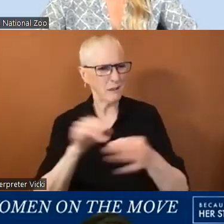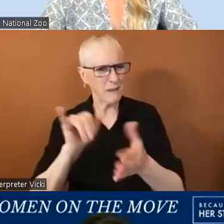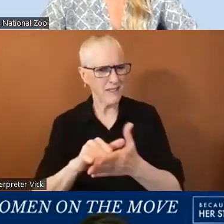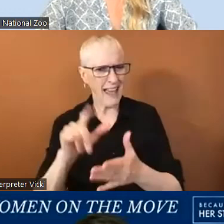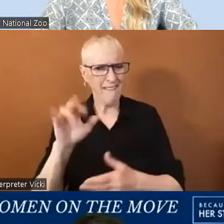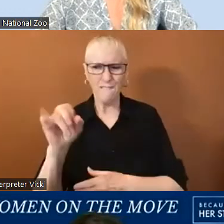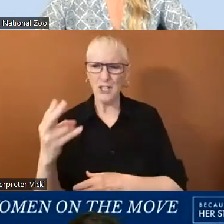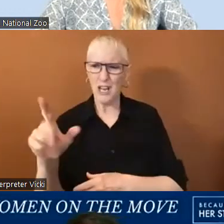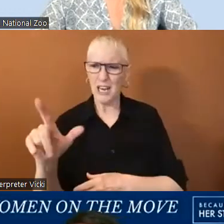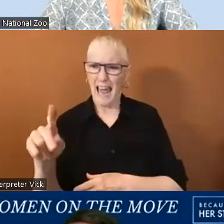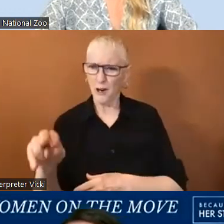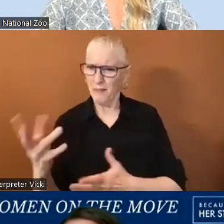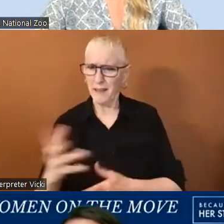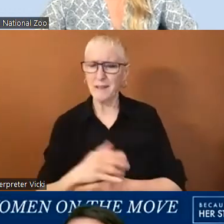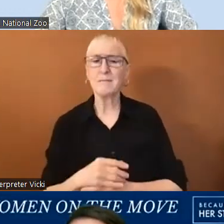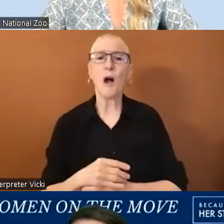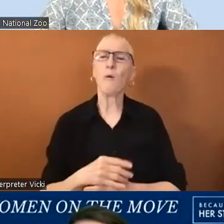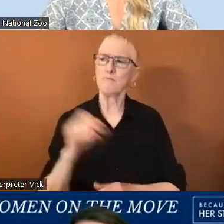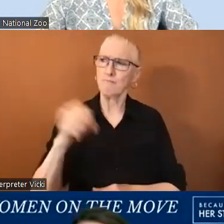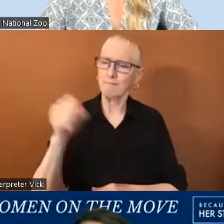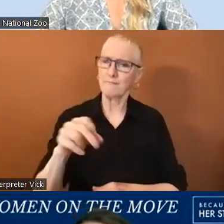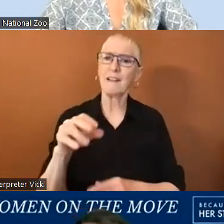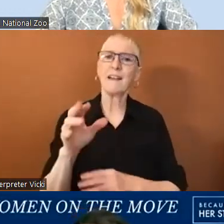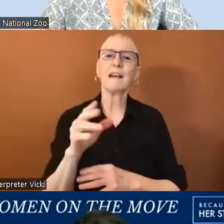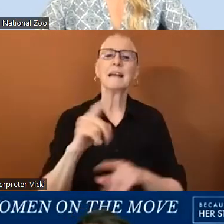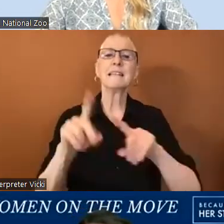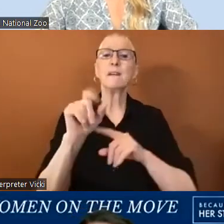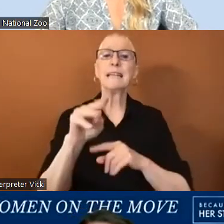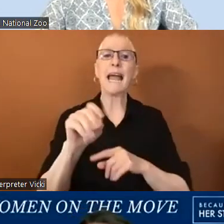Kim: Sure, um sometimes different dams will have these fish ladders built into them